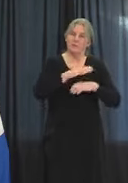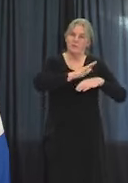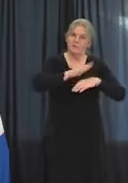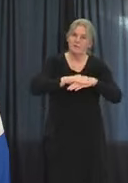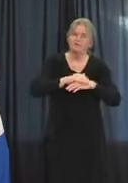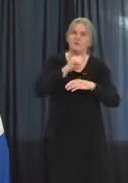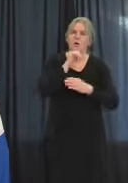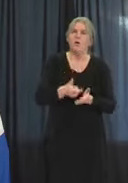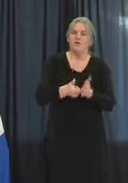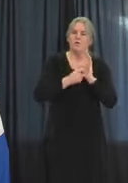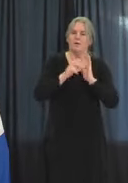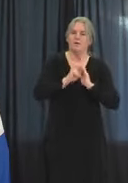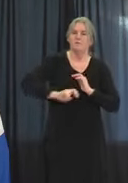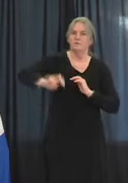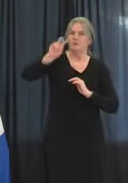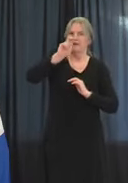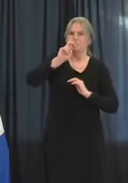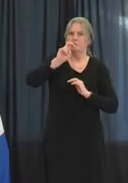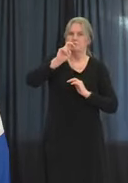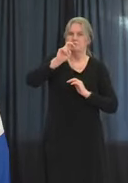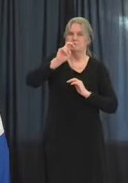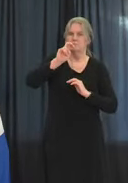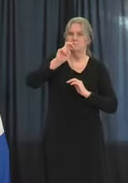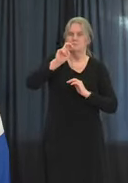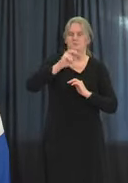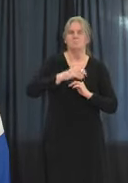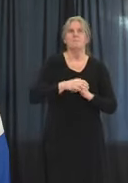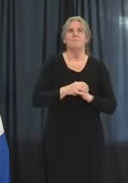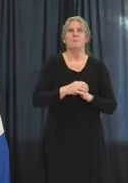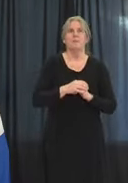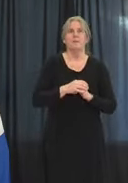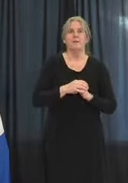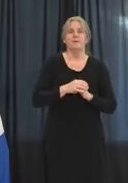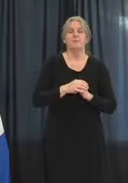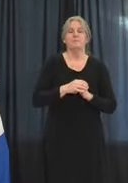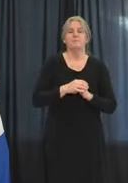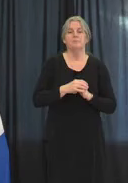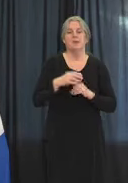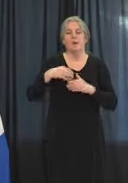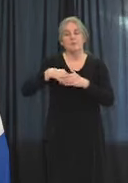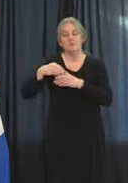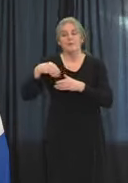of all nonessential travel.